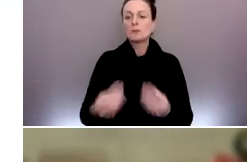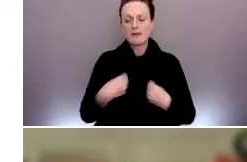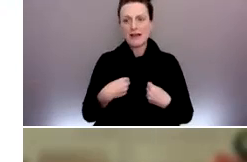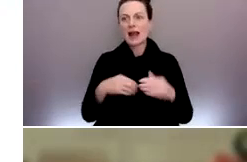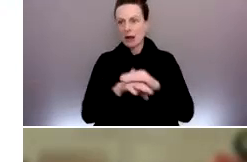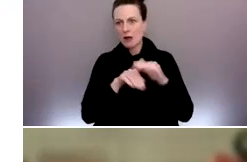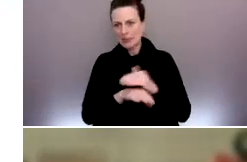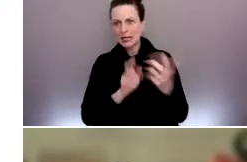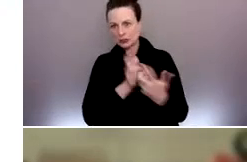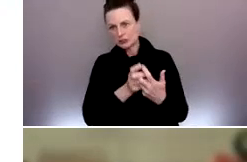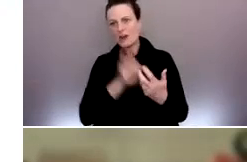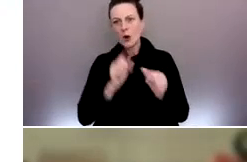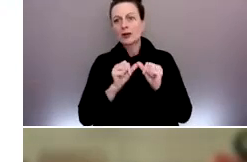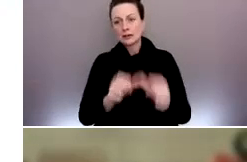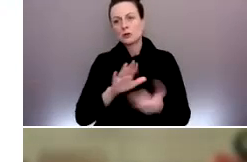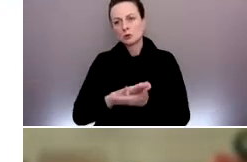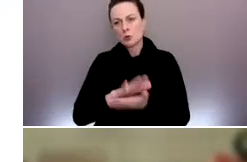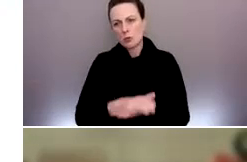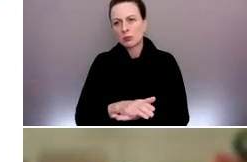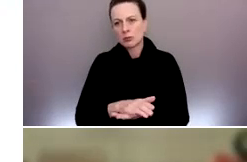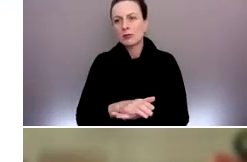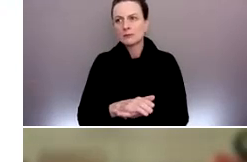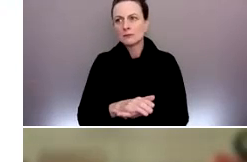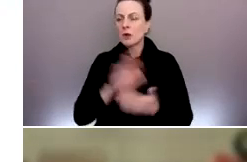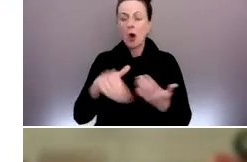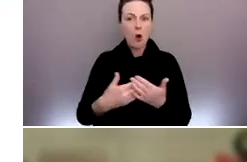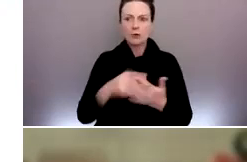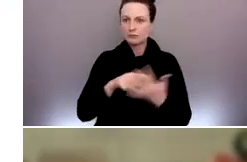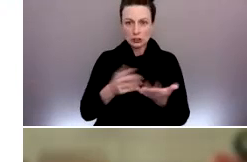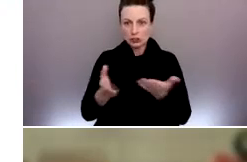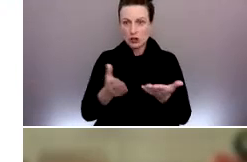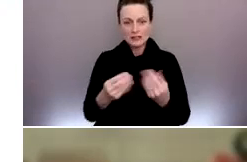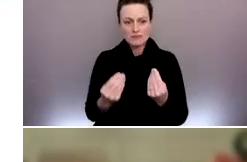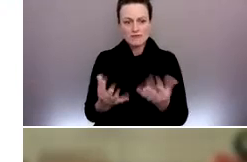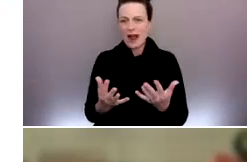to continue my schooling, all services provided with little or no cost.